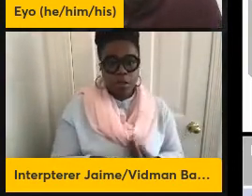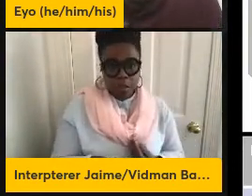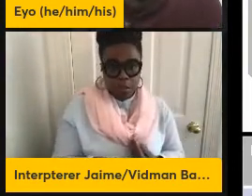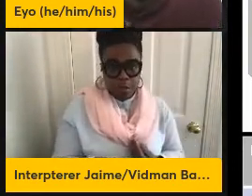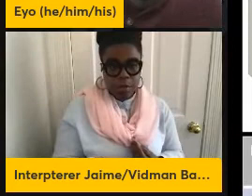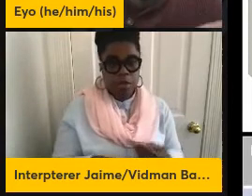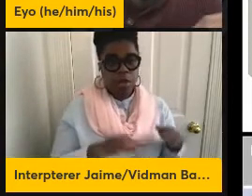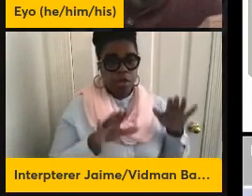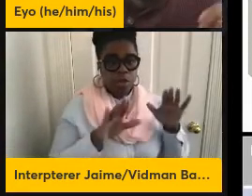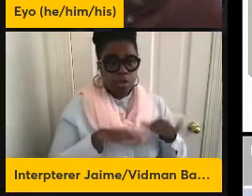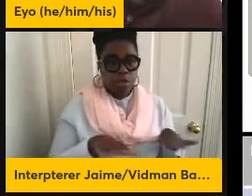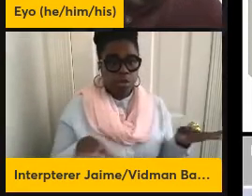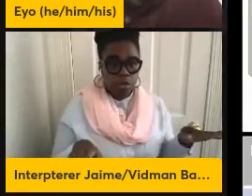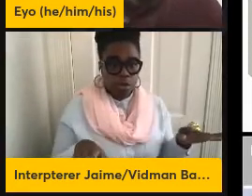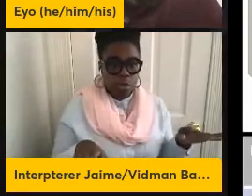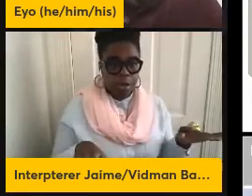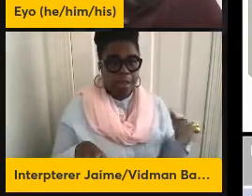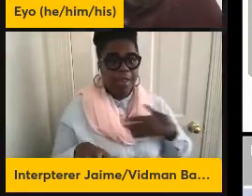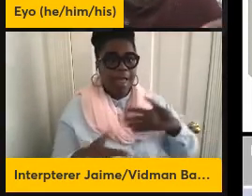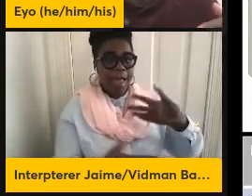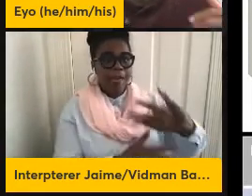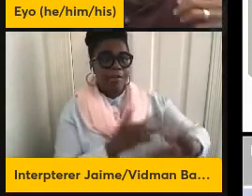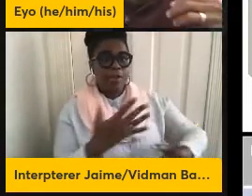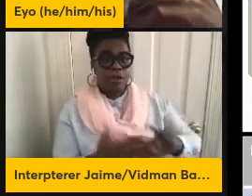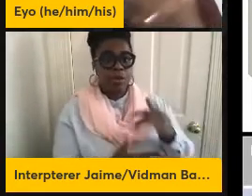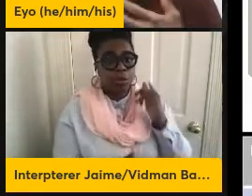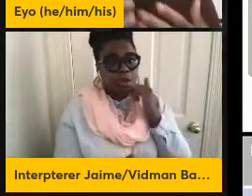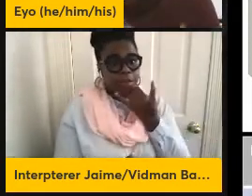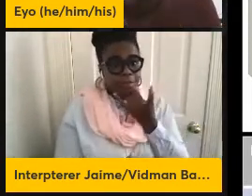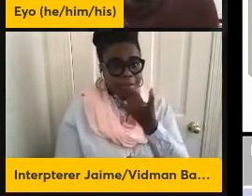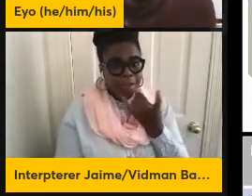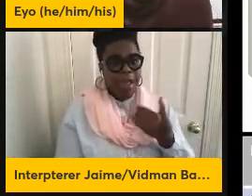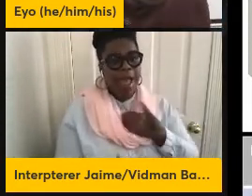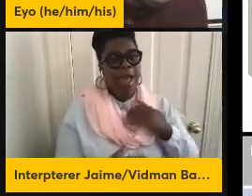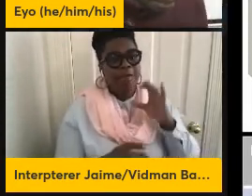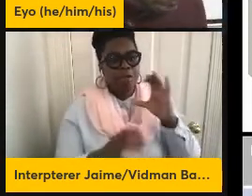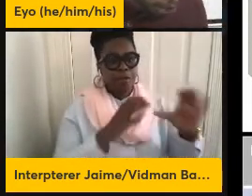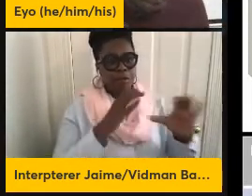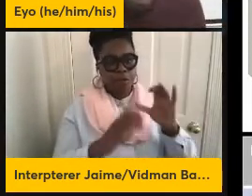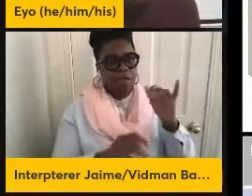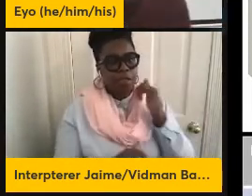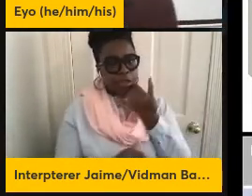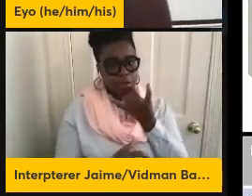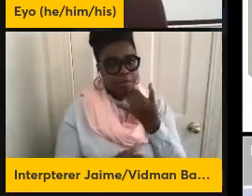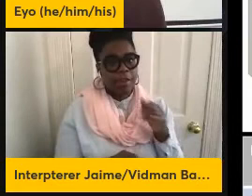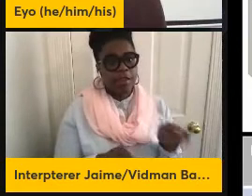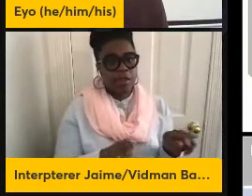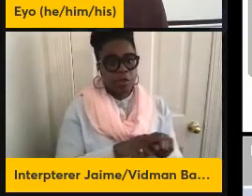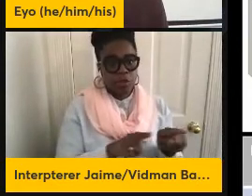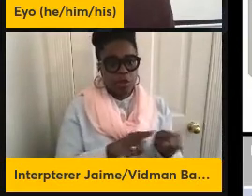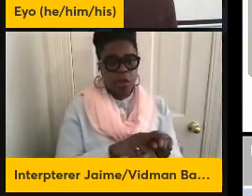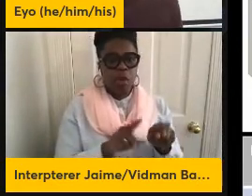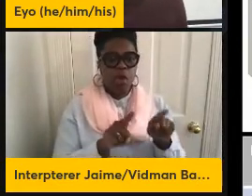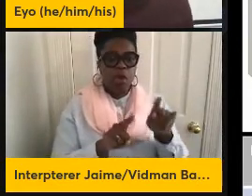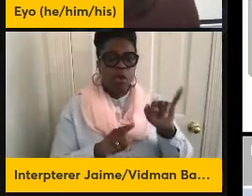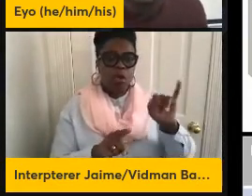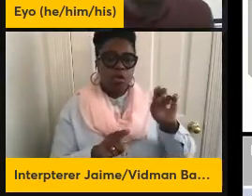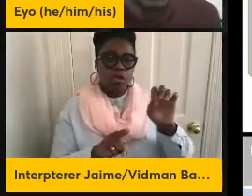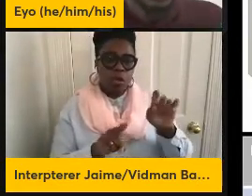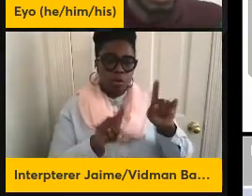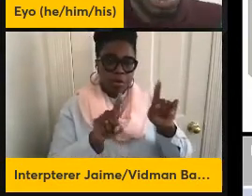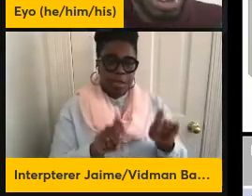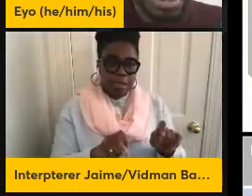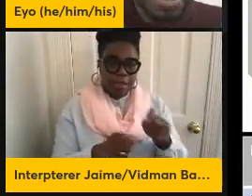who have social defects also have communication defects. So Joe tested this house in his specific assay to look at the